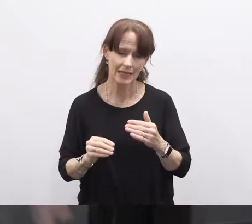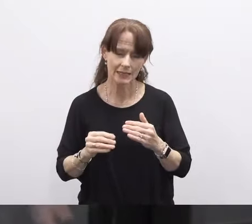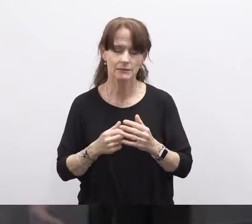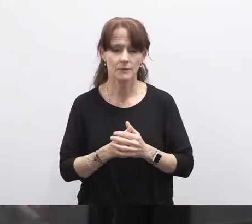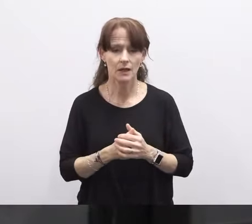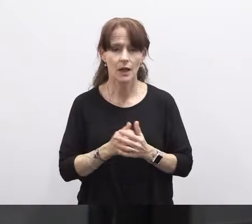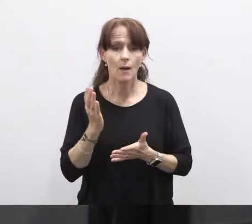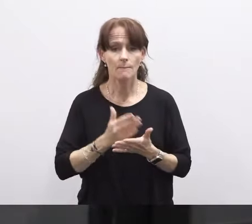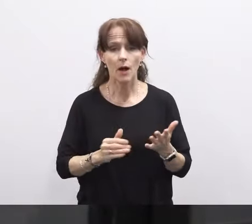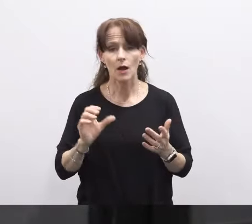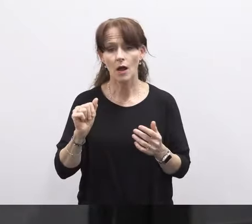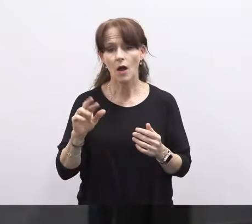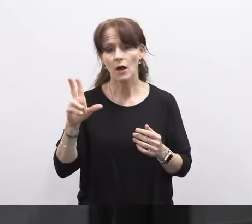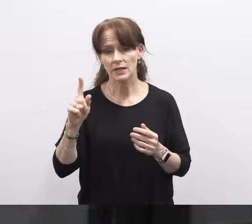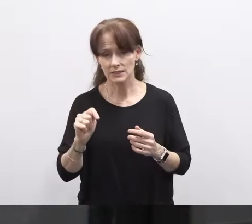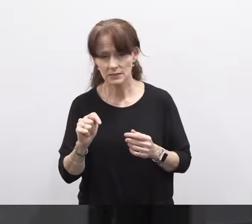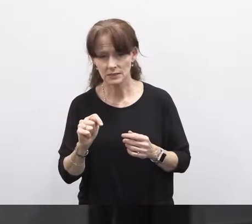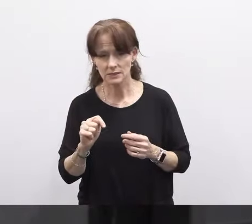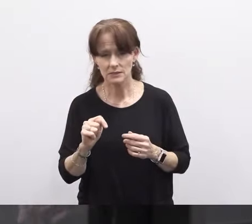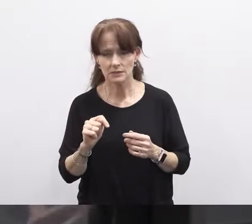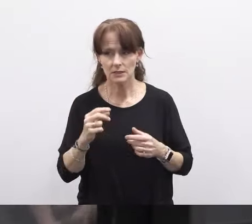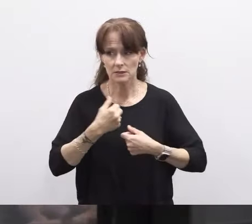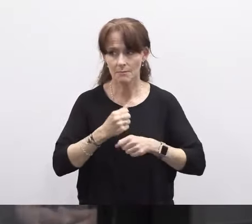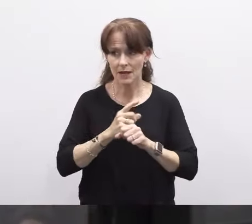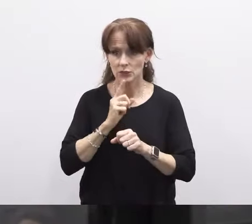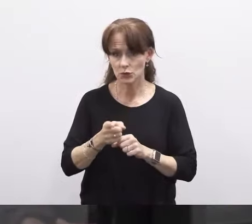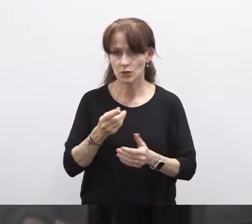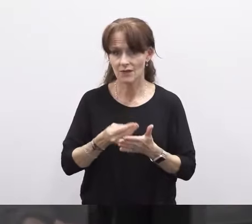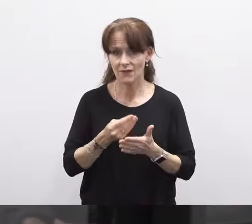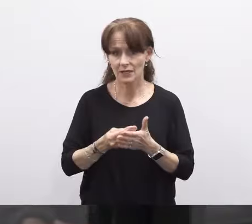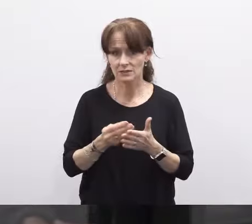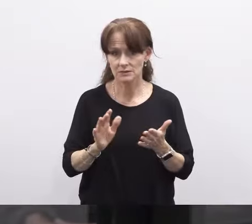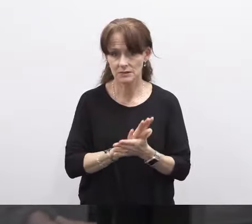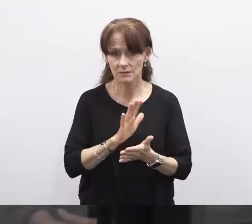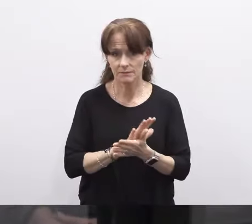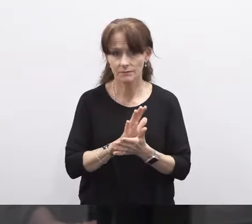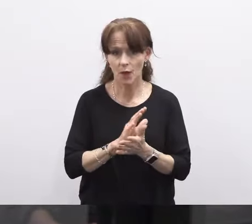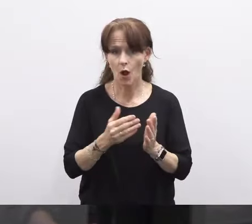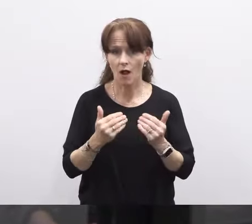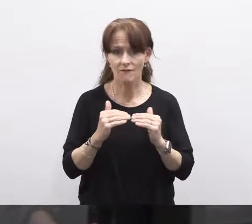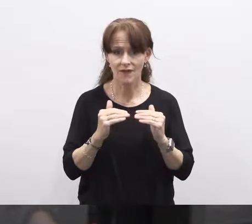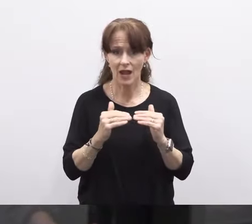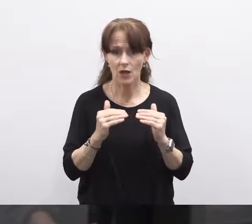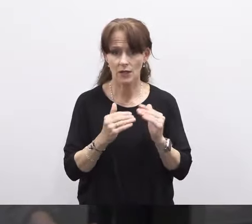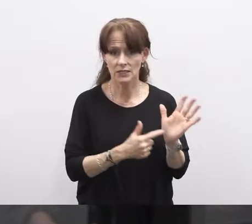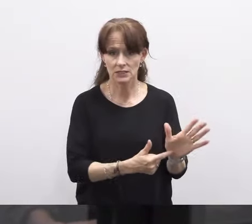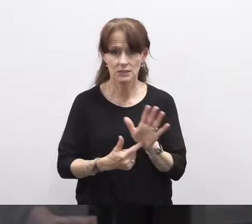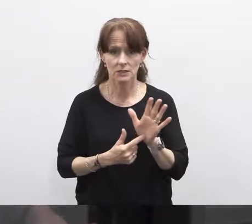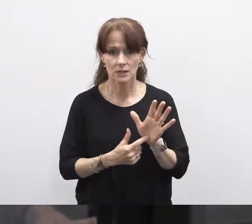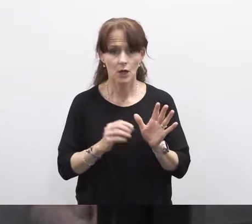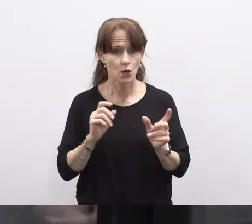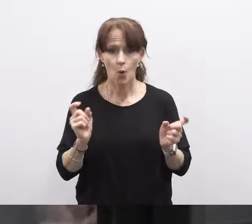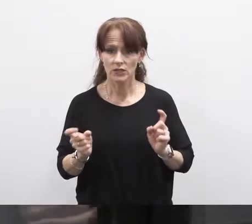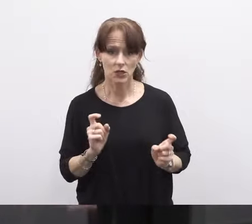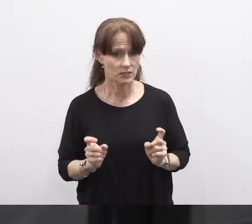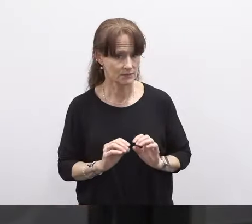As part of the audit, we're always looking to, again, to make sure the financial statements are fairly stated. This year there were no audit adjustments.